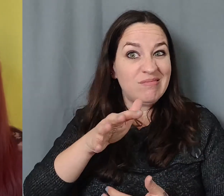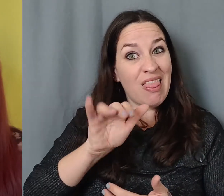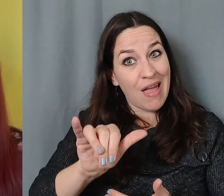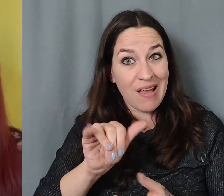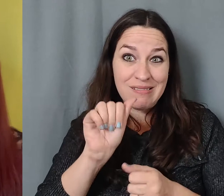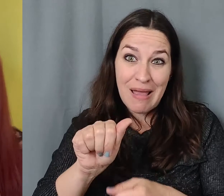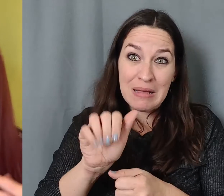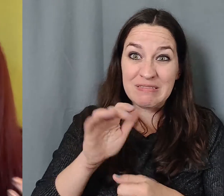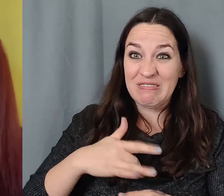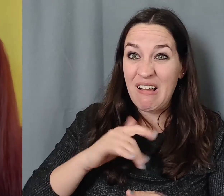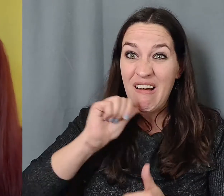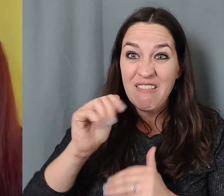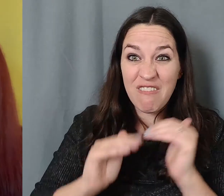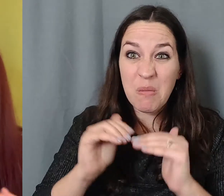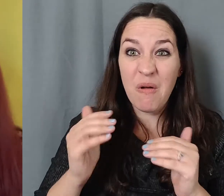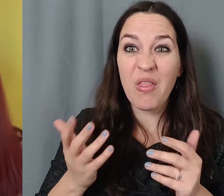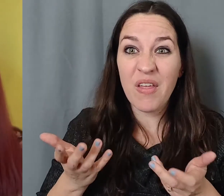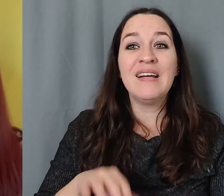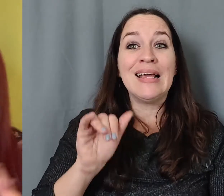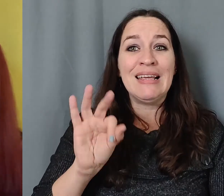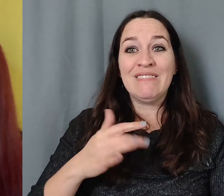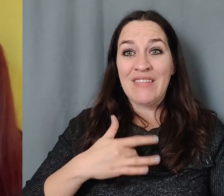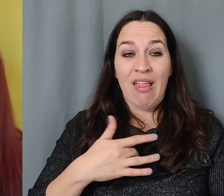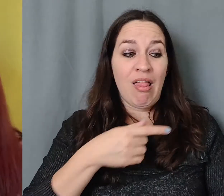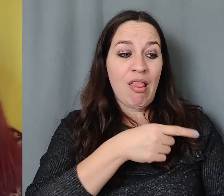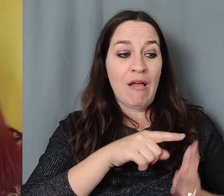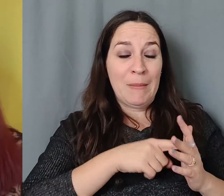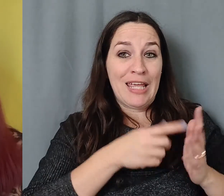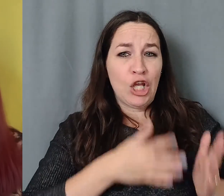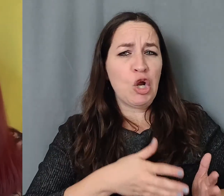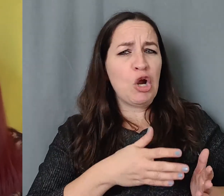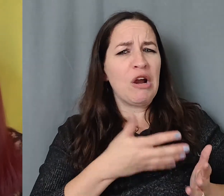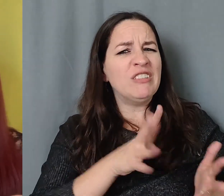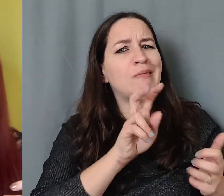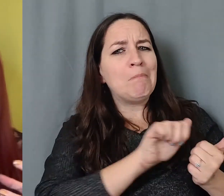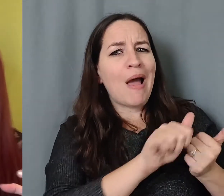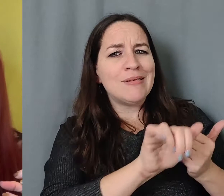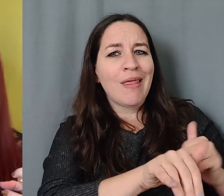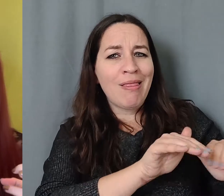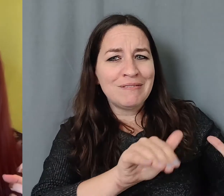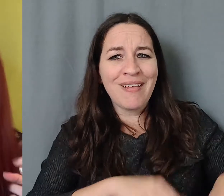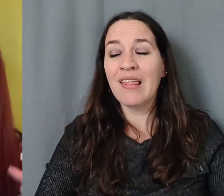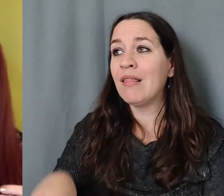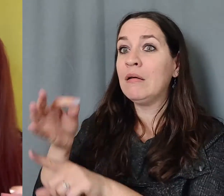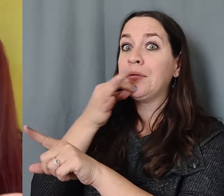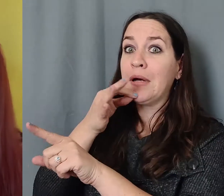uncomfortable. Sometimes when you're in that moderate level, when you're not a beginner anymore, but you're not an expert anymore, it can get kind of it's kind of the nitty-gritty of it.